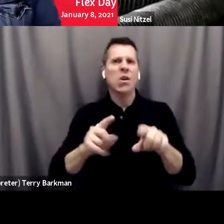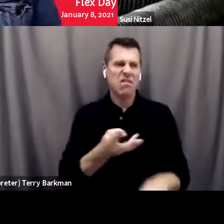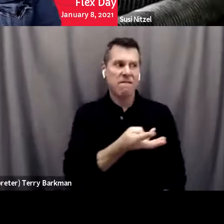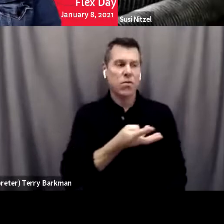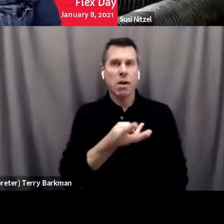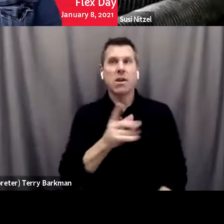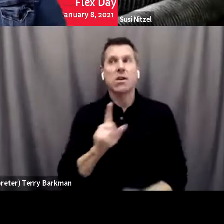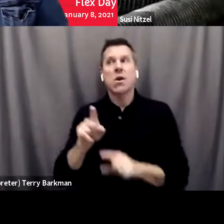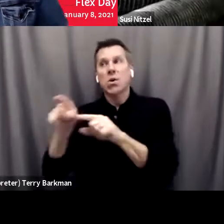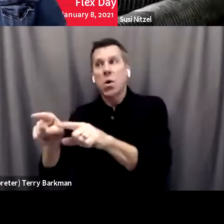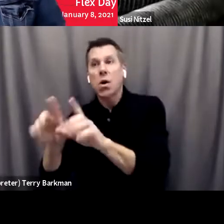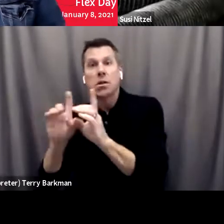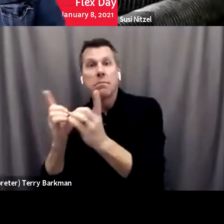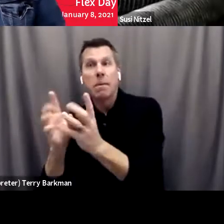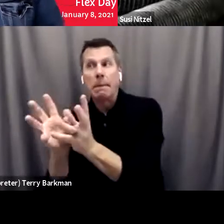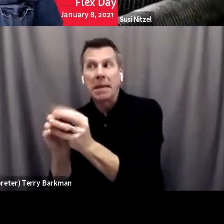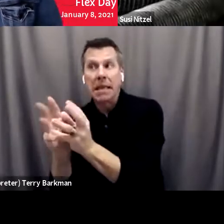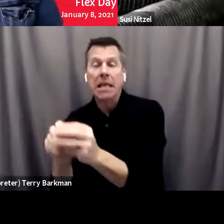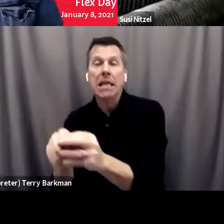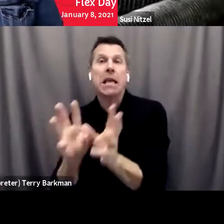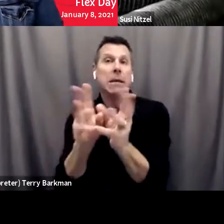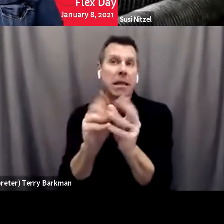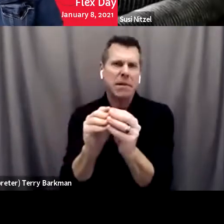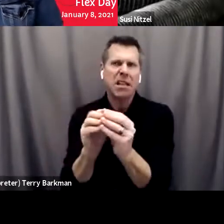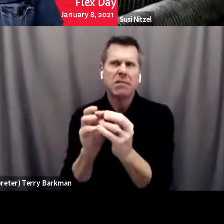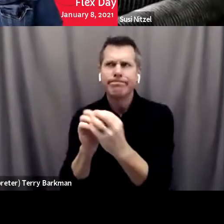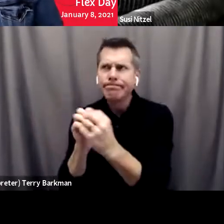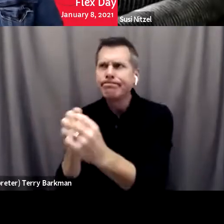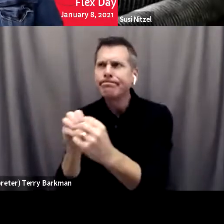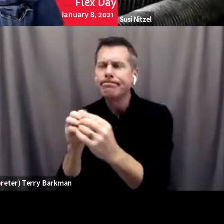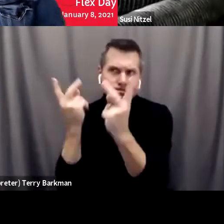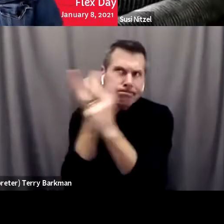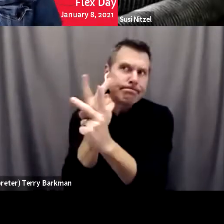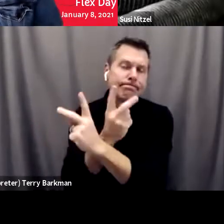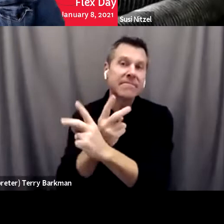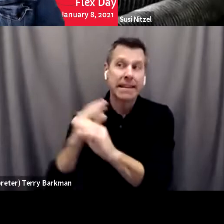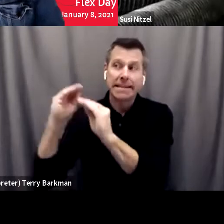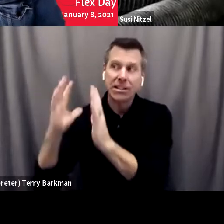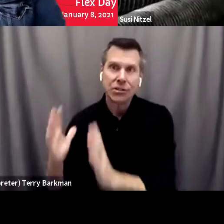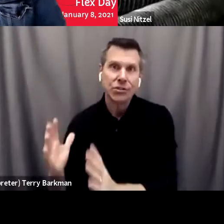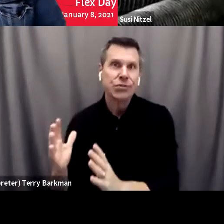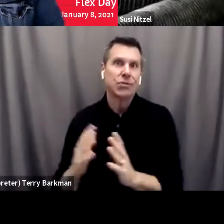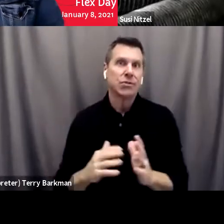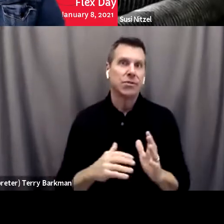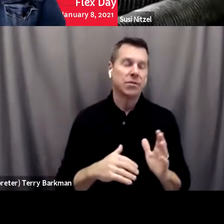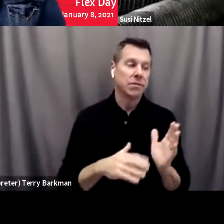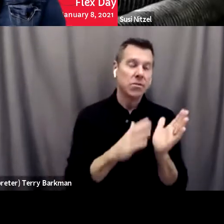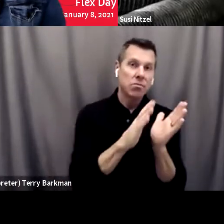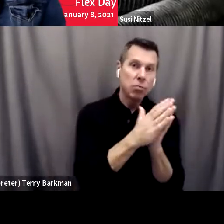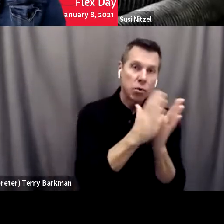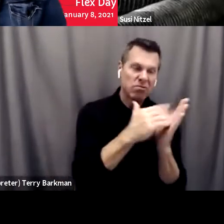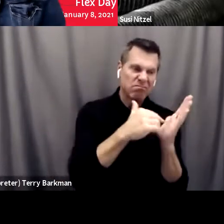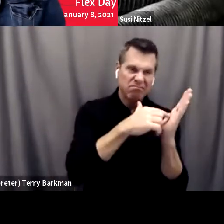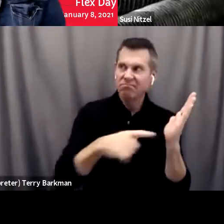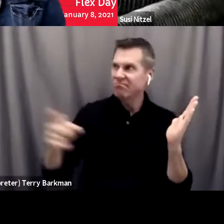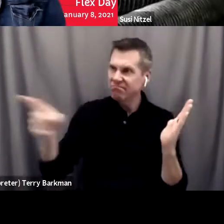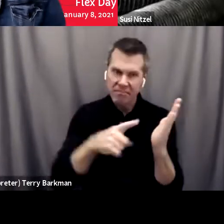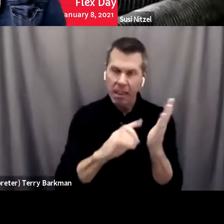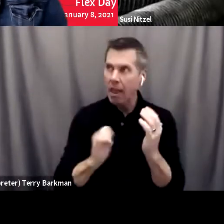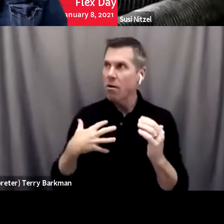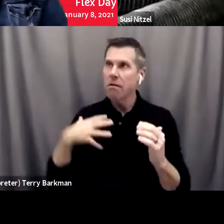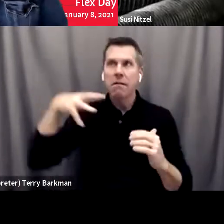department meetings. We were collaborating with the faculty with curriculum and really integrating what we do in counseling all